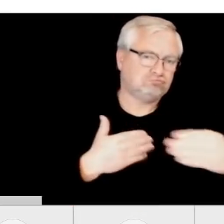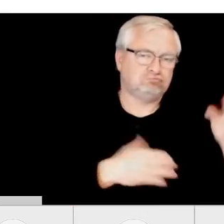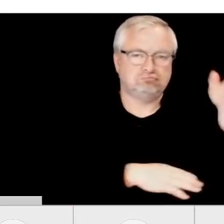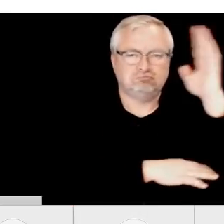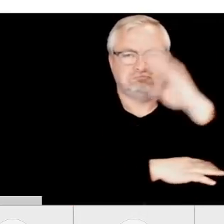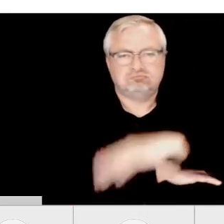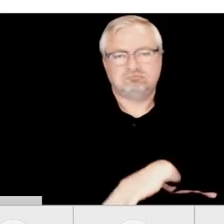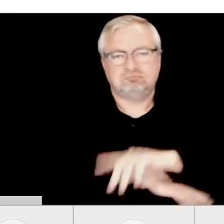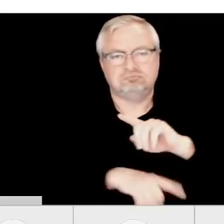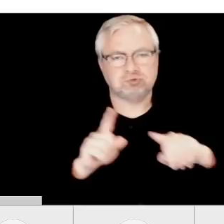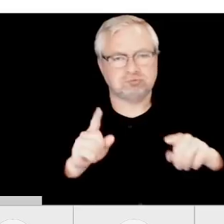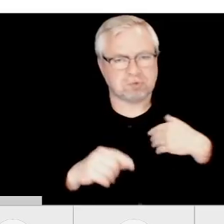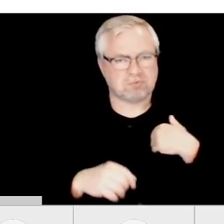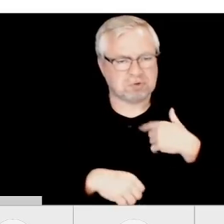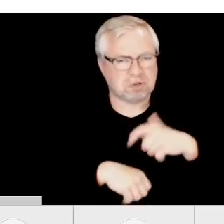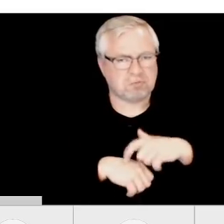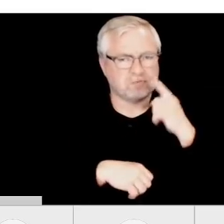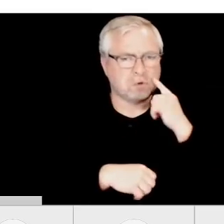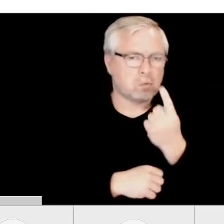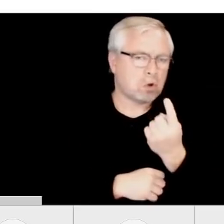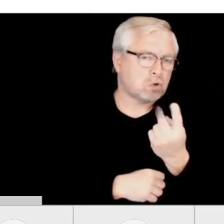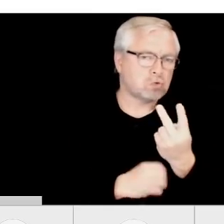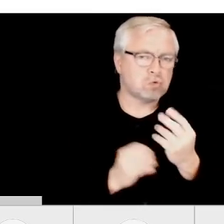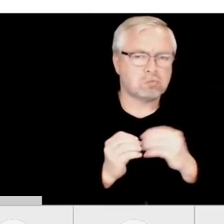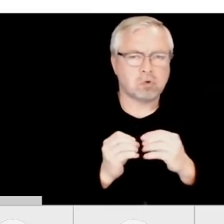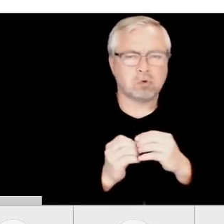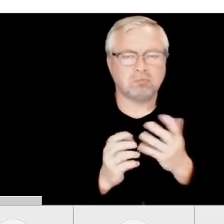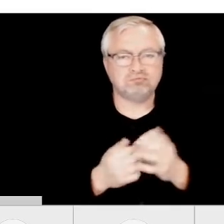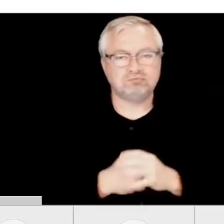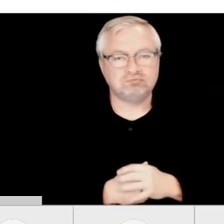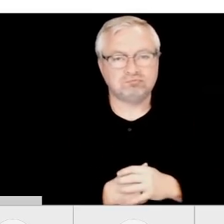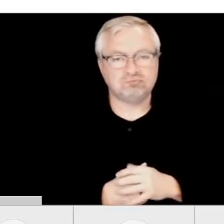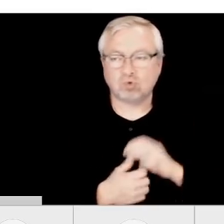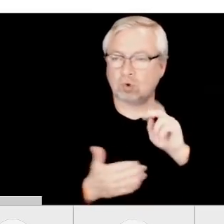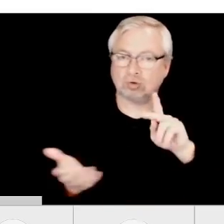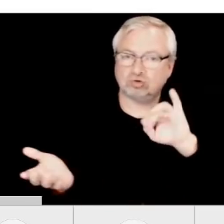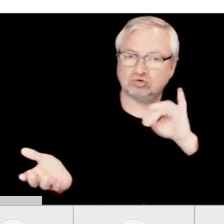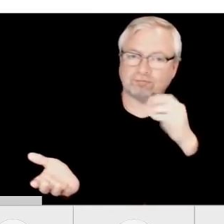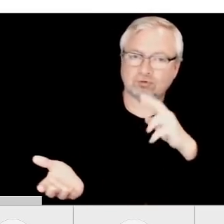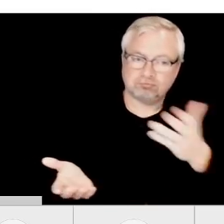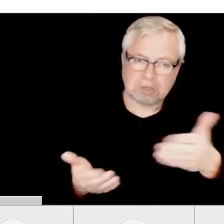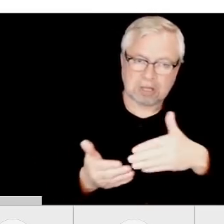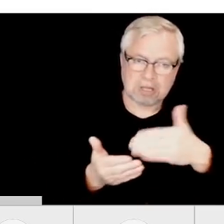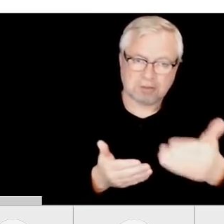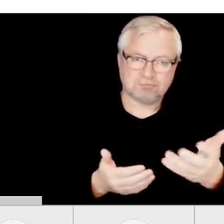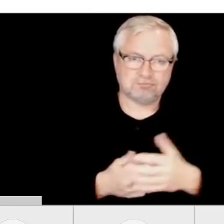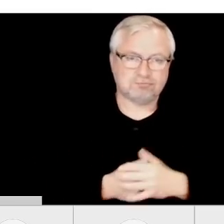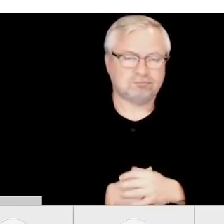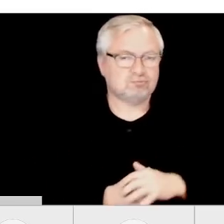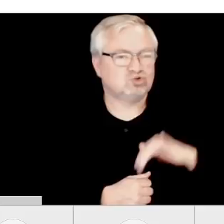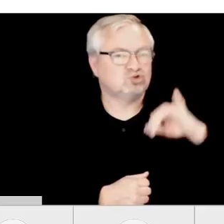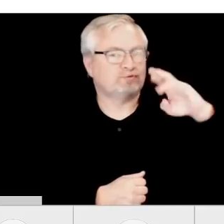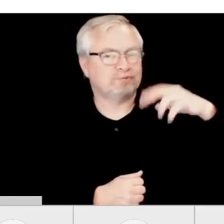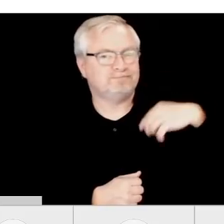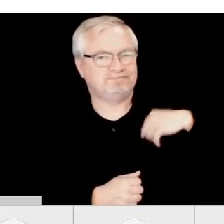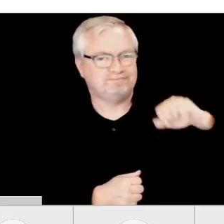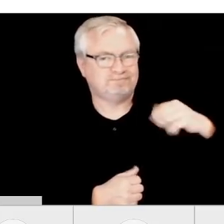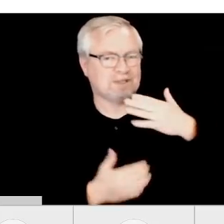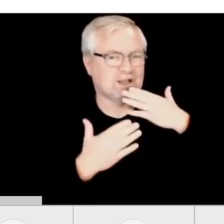But I think we got time for a couple more. Jennifer, it looks like you're next in our queue. Thanks for taking my question.